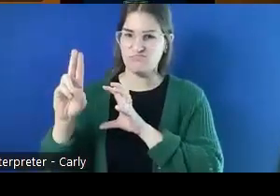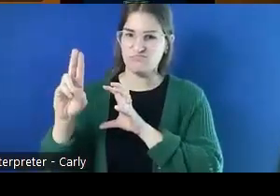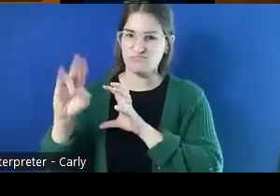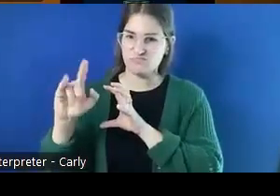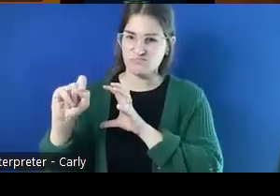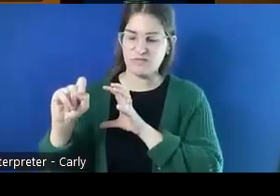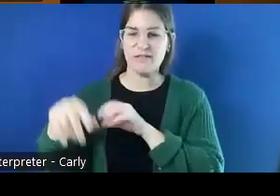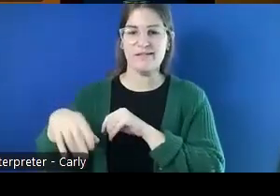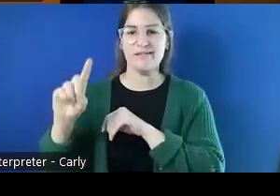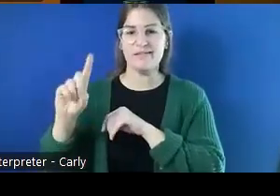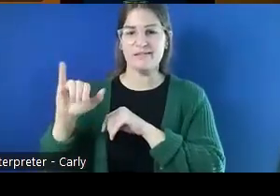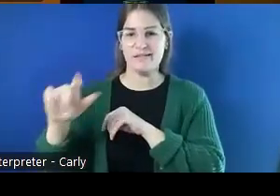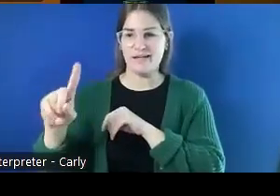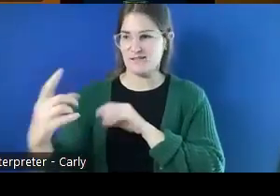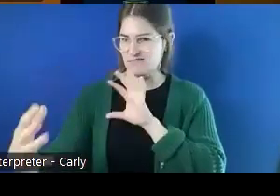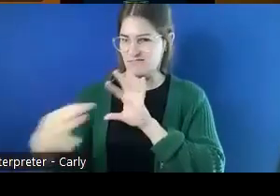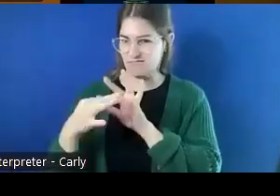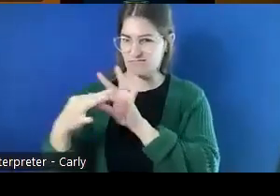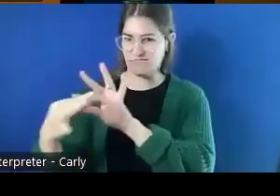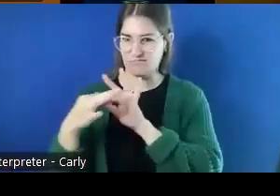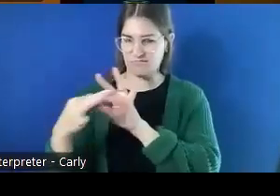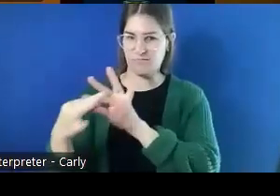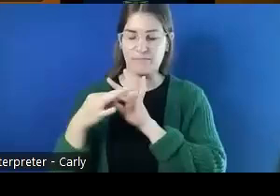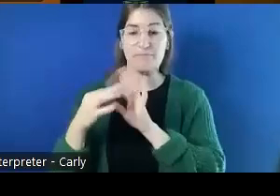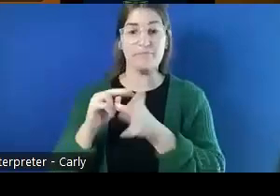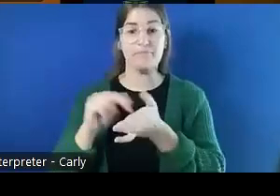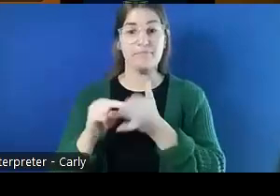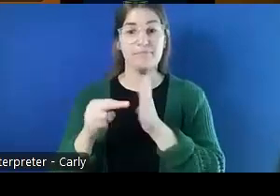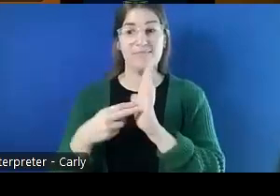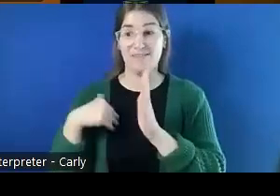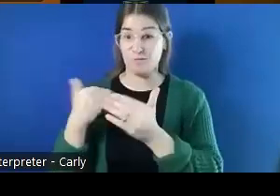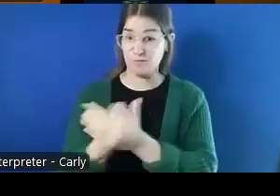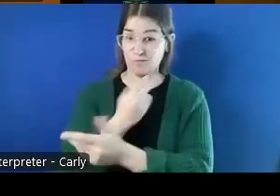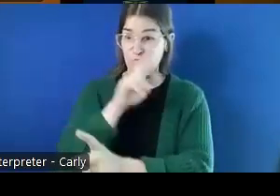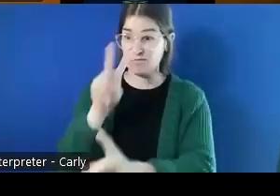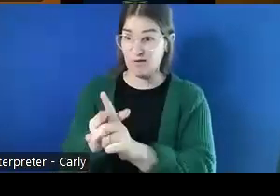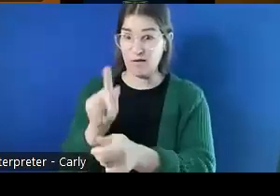that we can better adapt these interventions so that the burden is the problem but we're